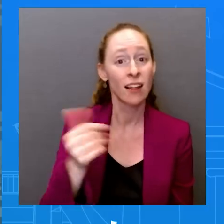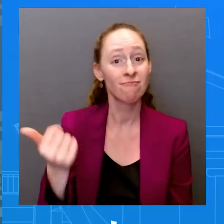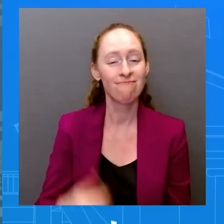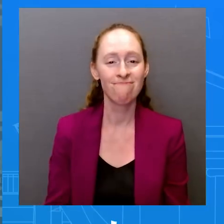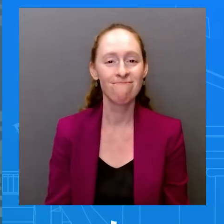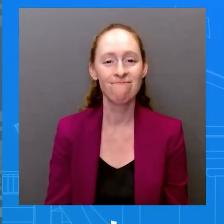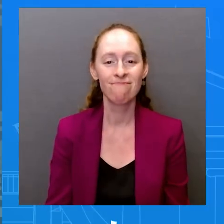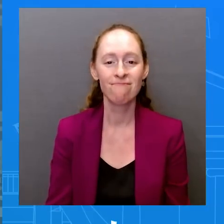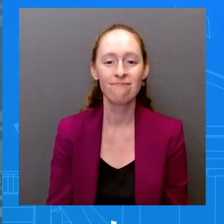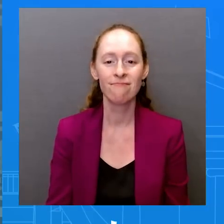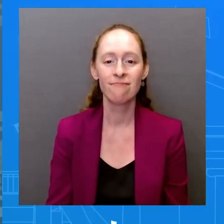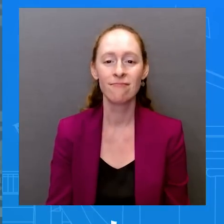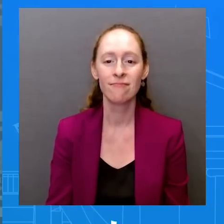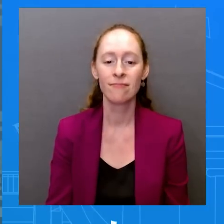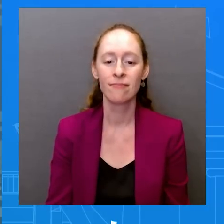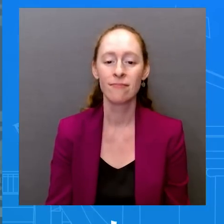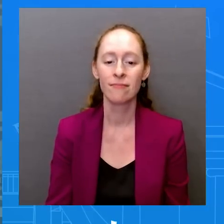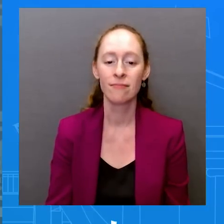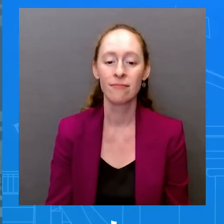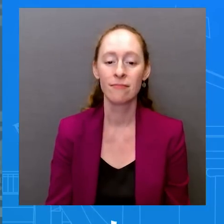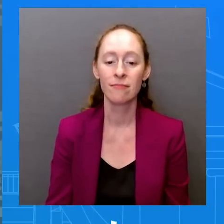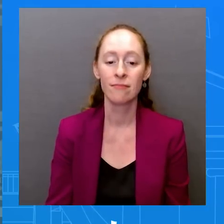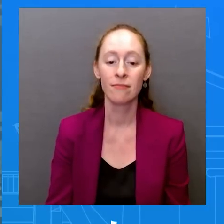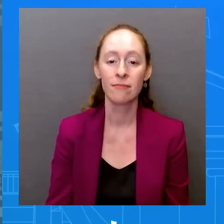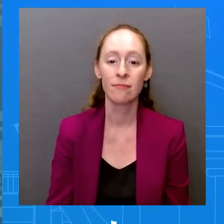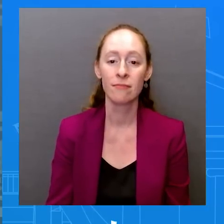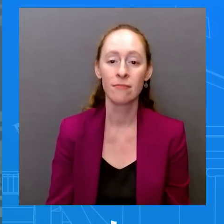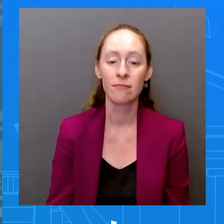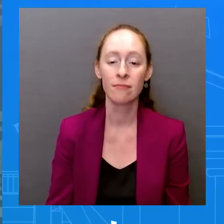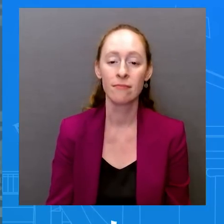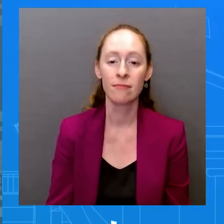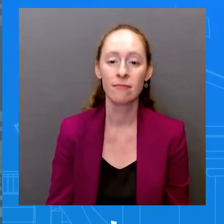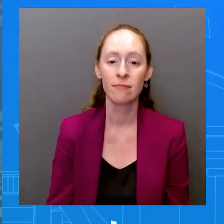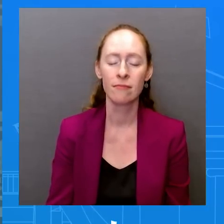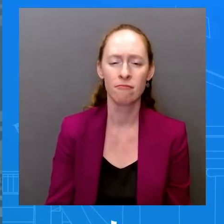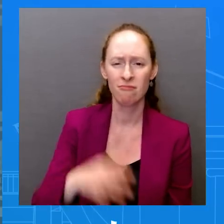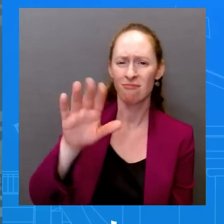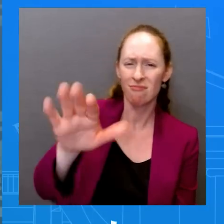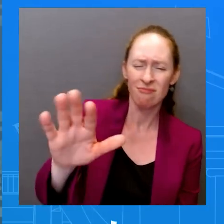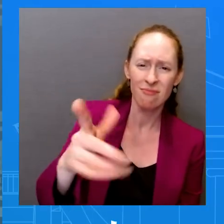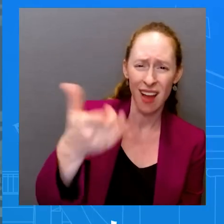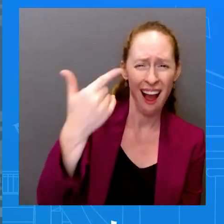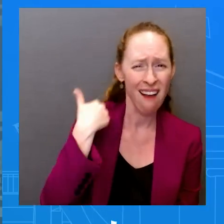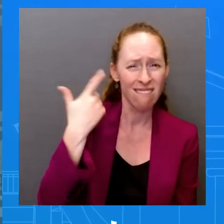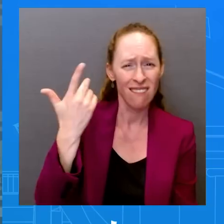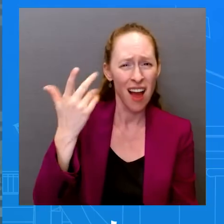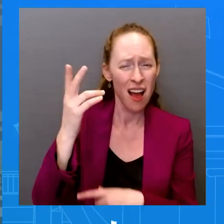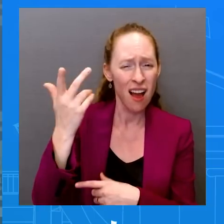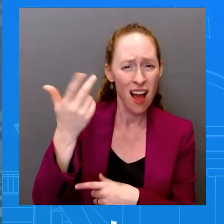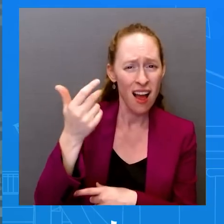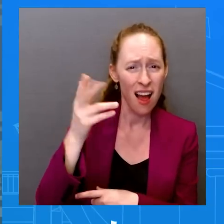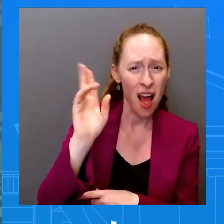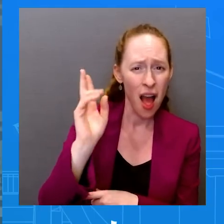The Press: Do you have any update on when the last time the President has spoken to the Queen? Was that when they met, as Kaitlan just referenced? Ms. Jean-Pierre: Yep. >> The Press: Or have they --